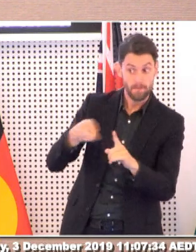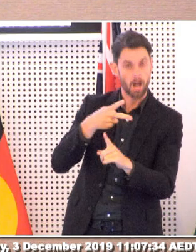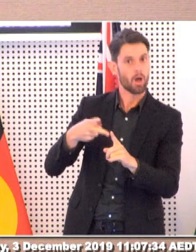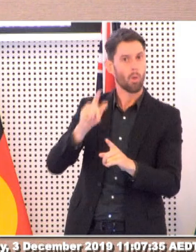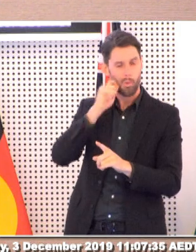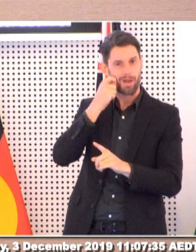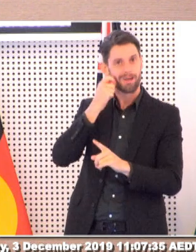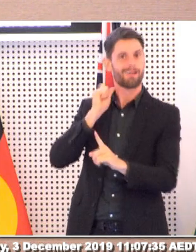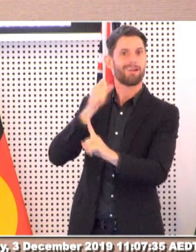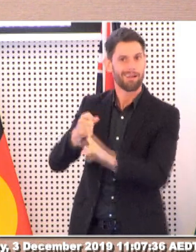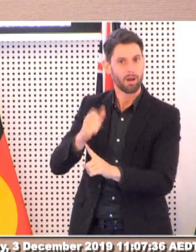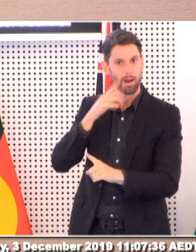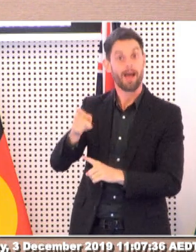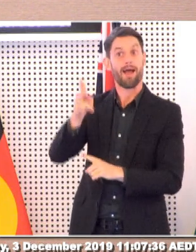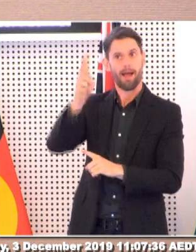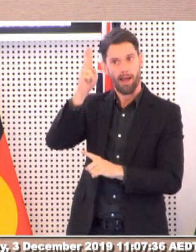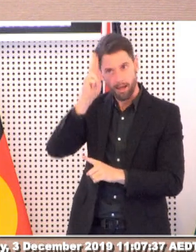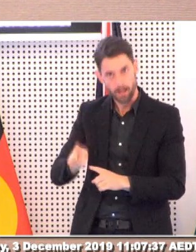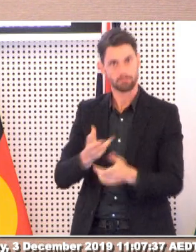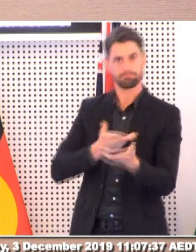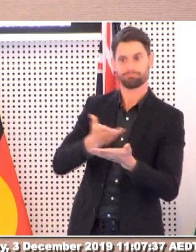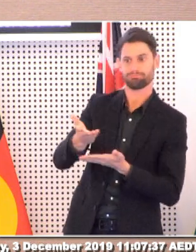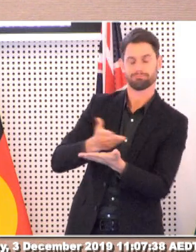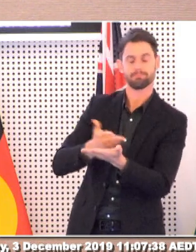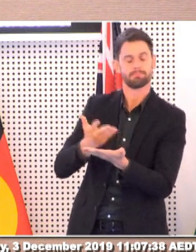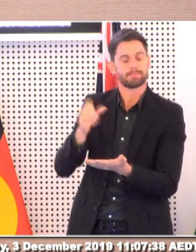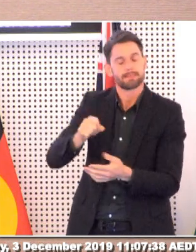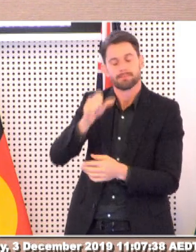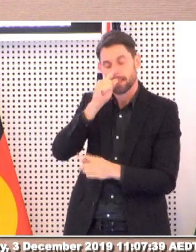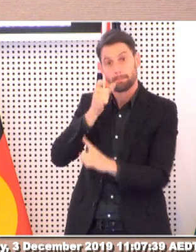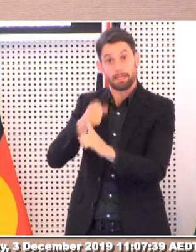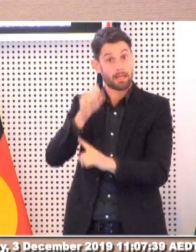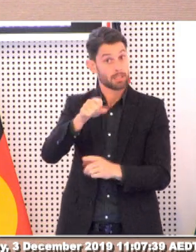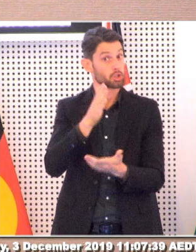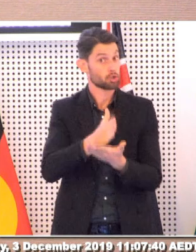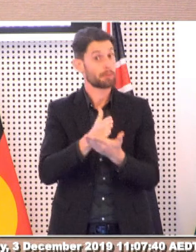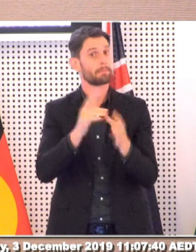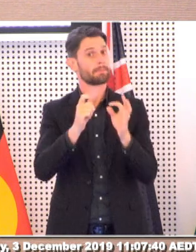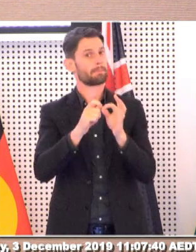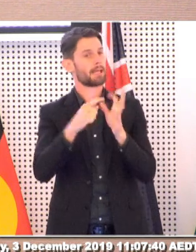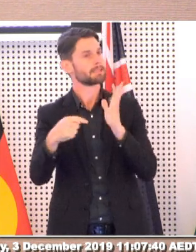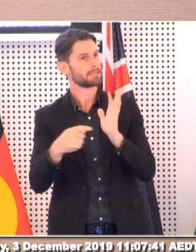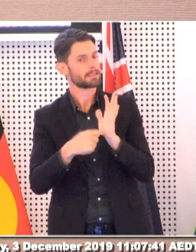and I think this Commission does. And we should appreciate that we need to give people